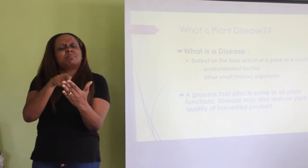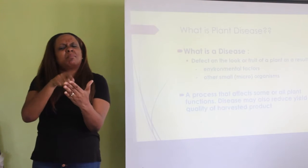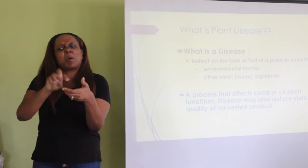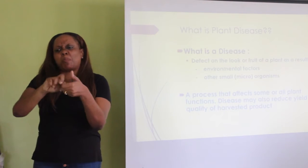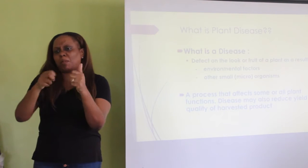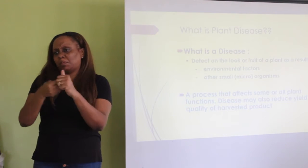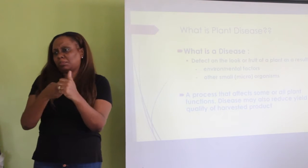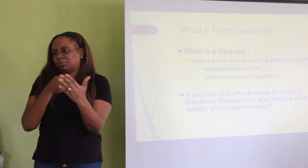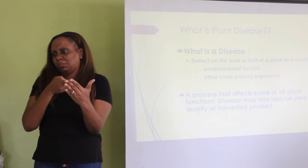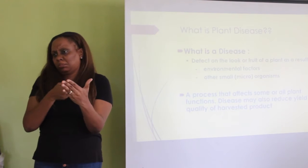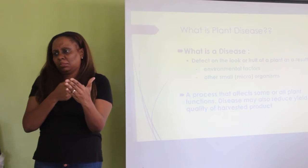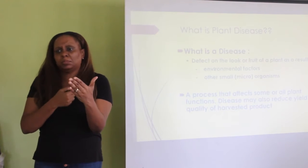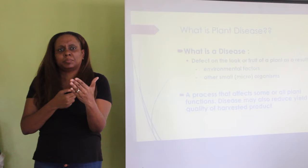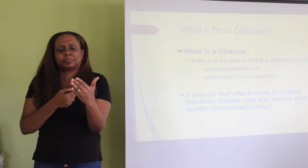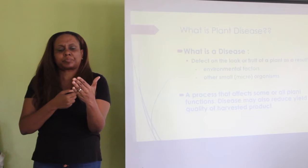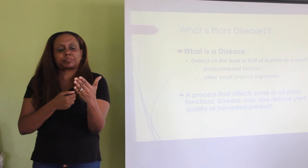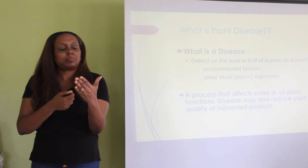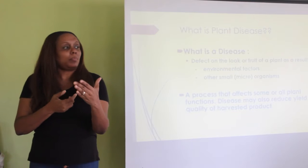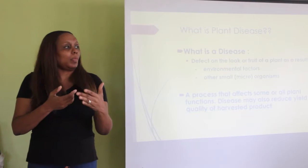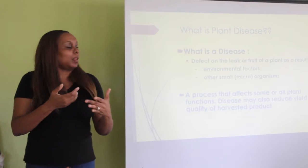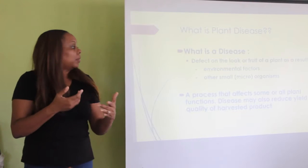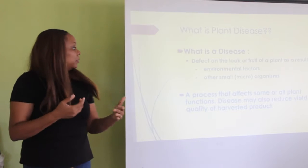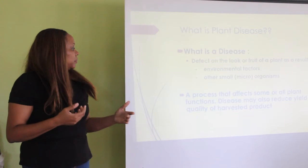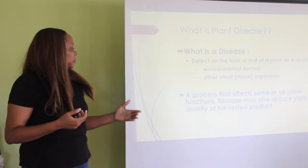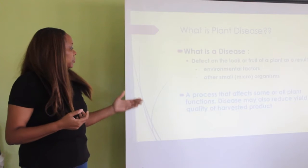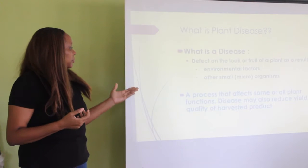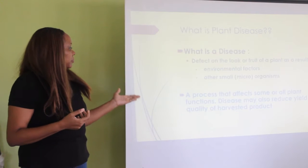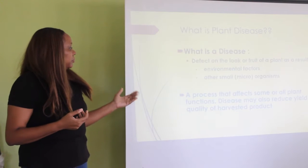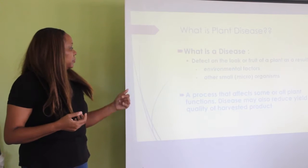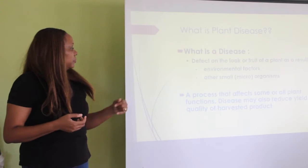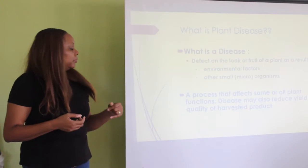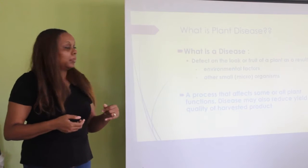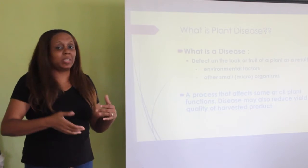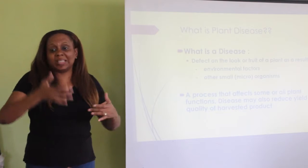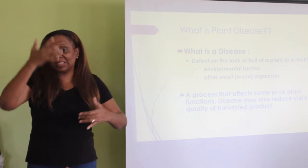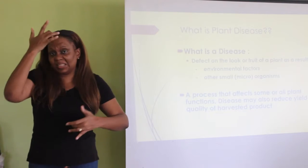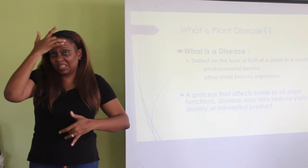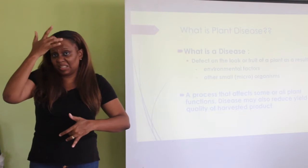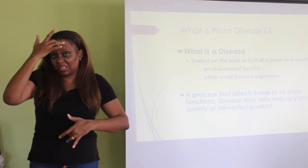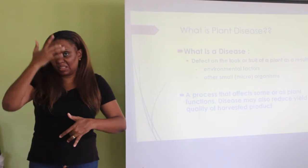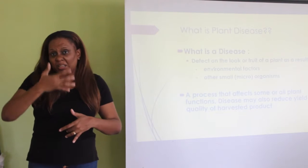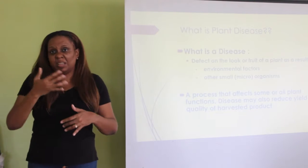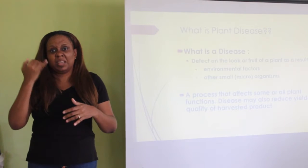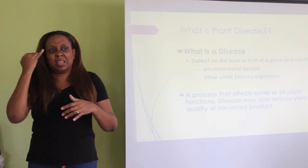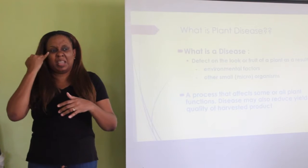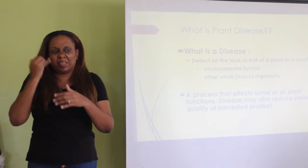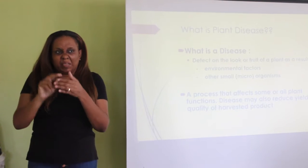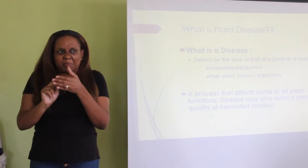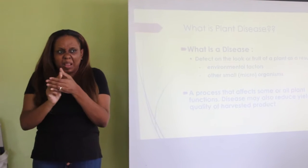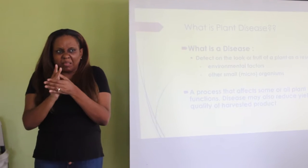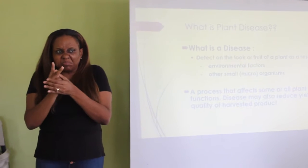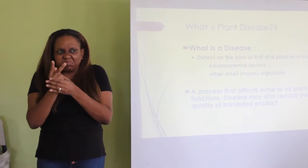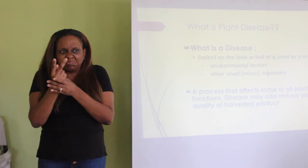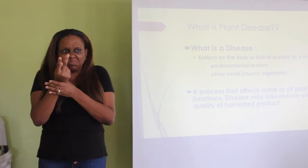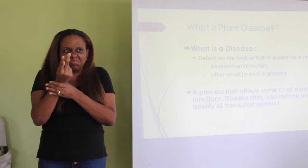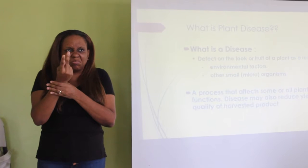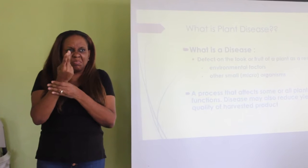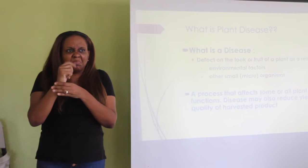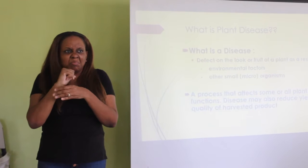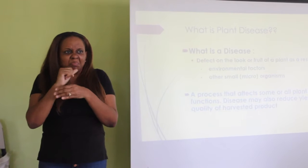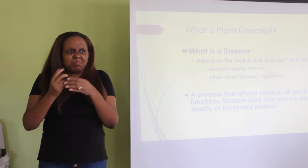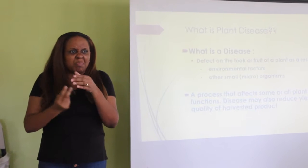so a disease is a process that affects some of our all plant functions and disease may also reduce